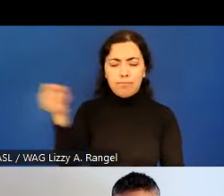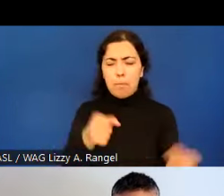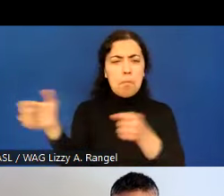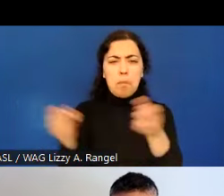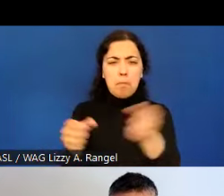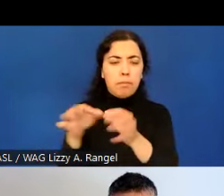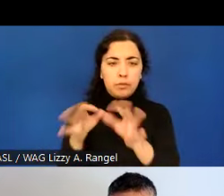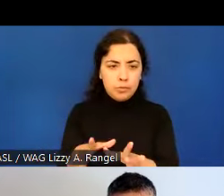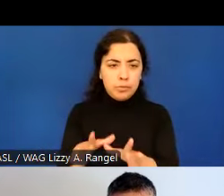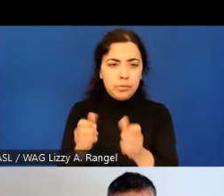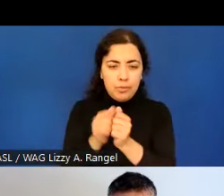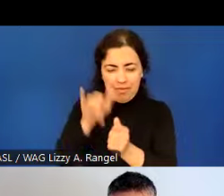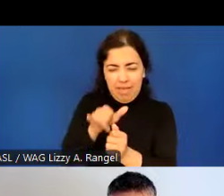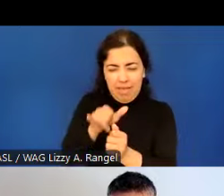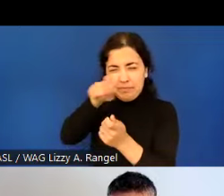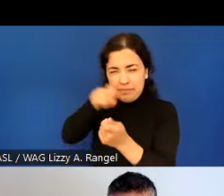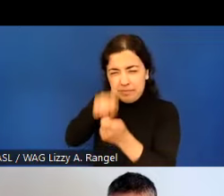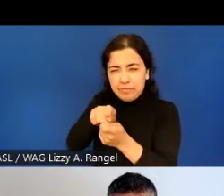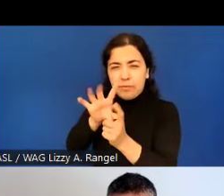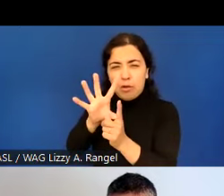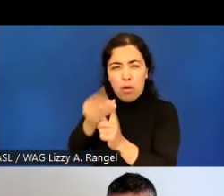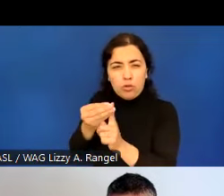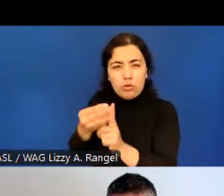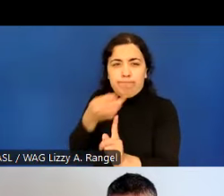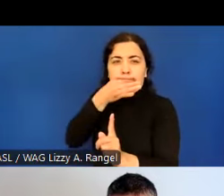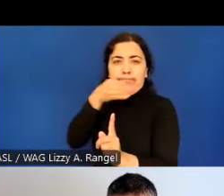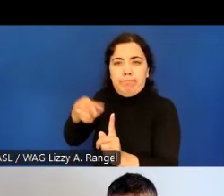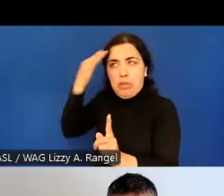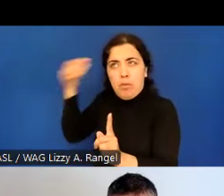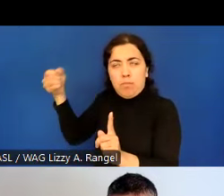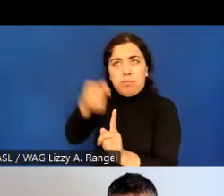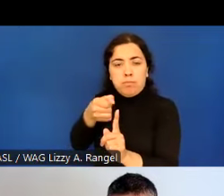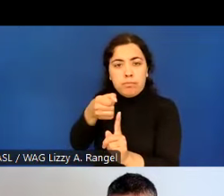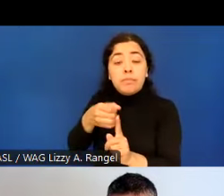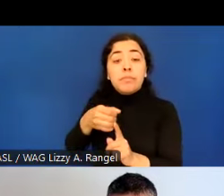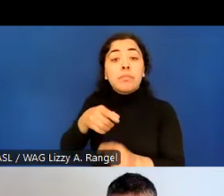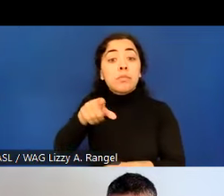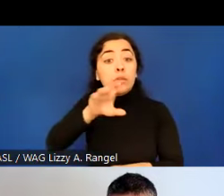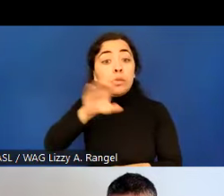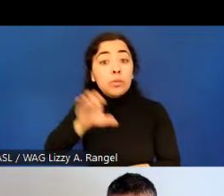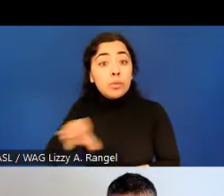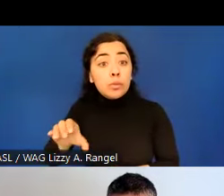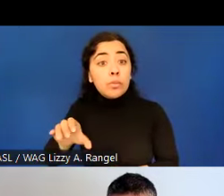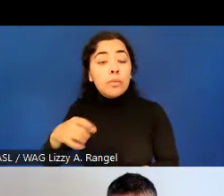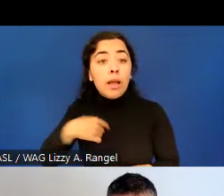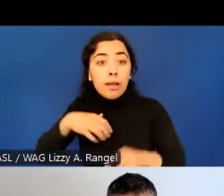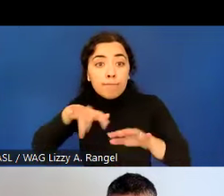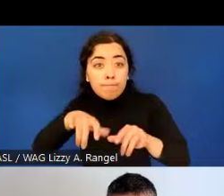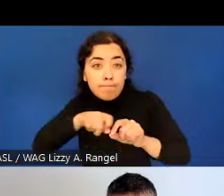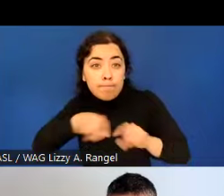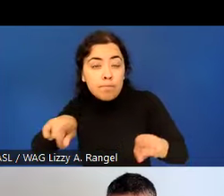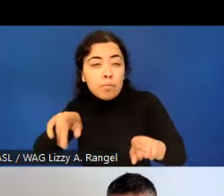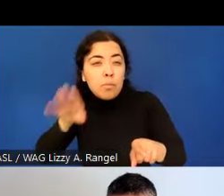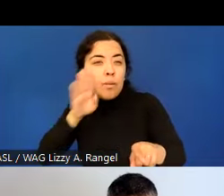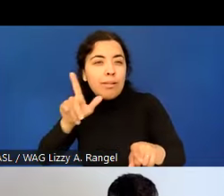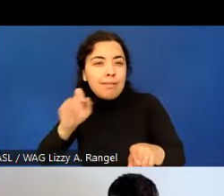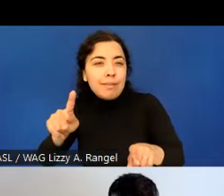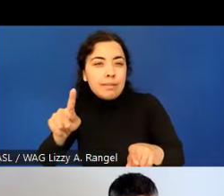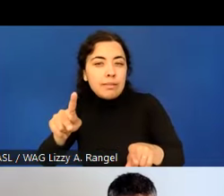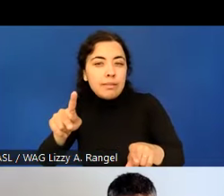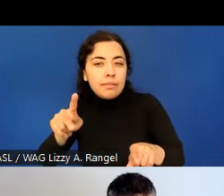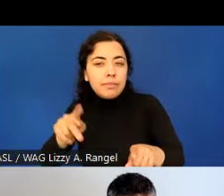this specific cultural expertise. And in the Zoom chat, I'm going to share with you all a link to